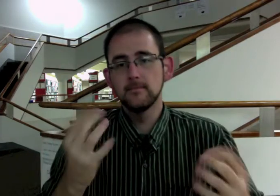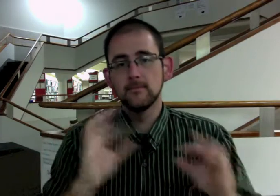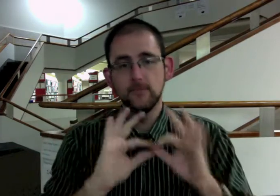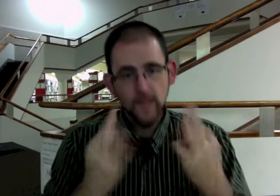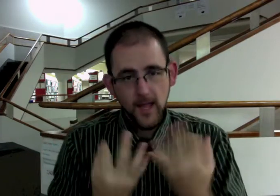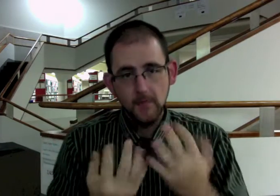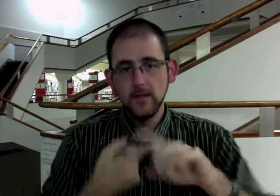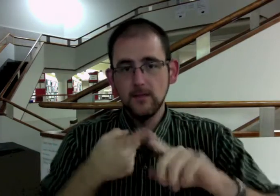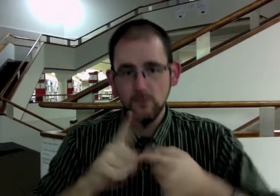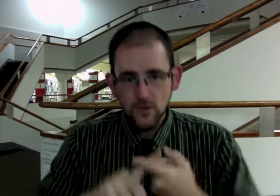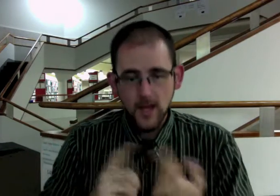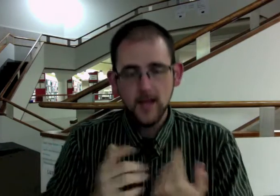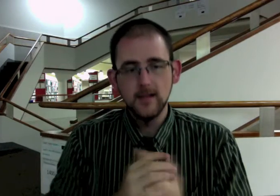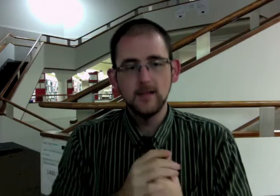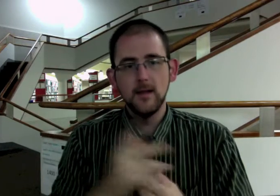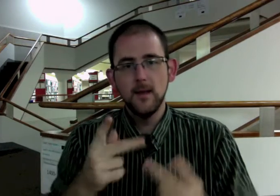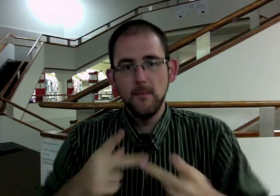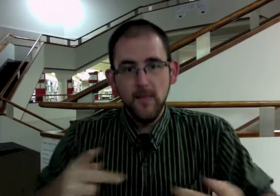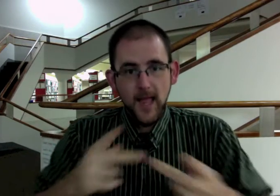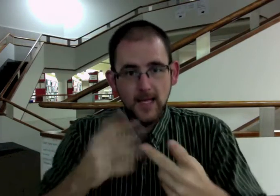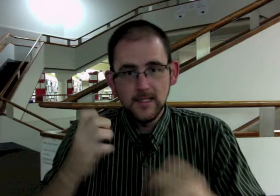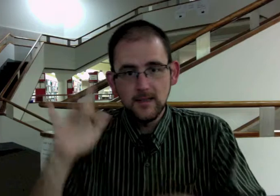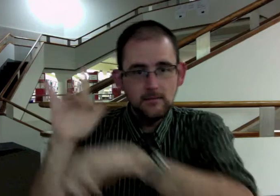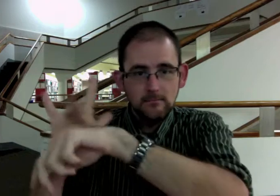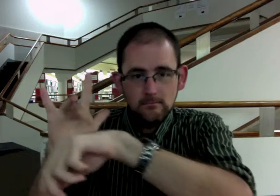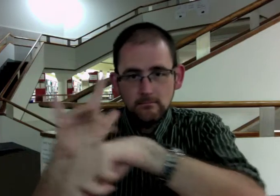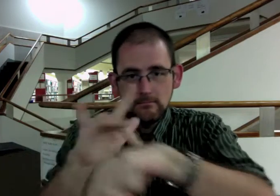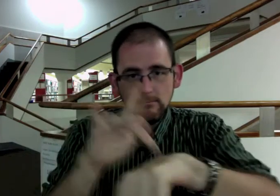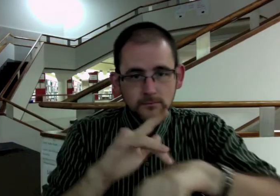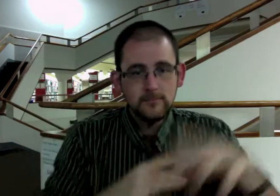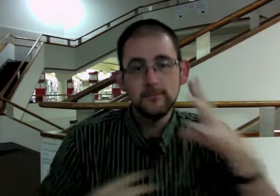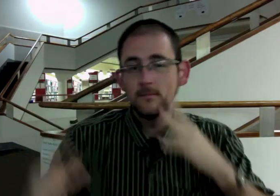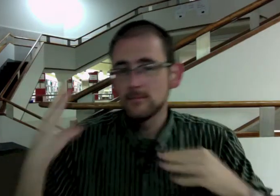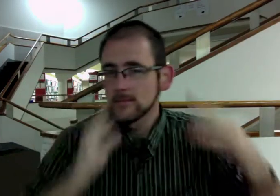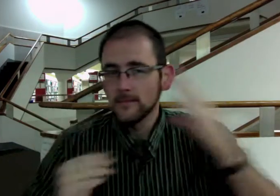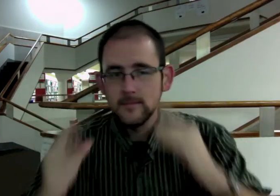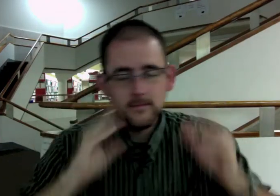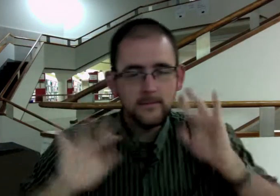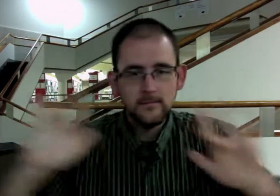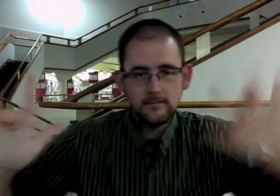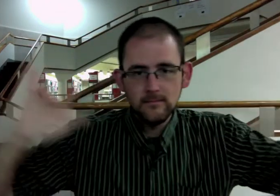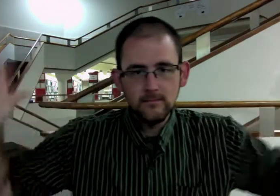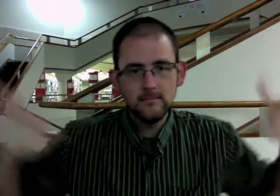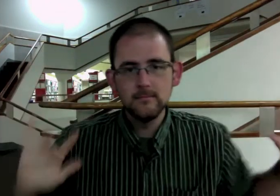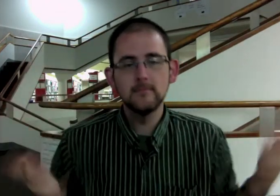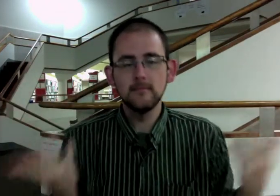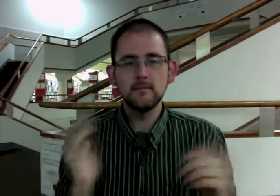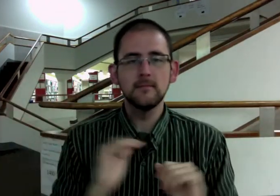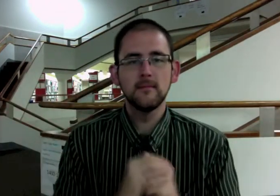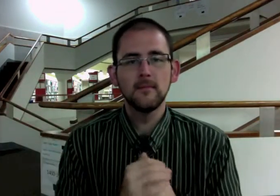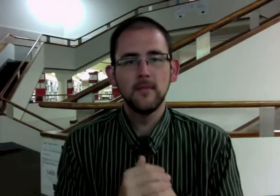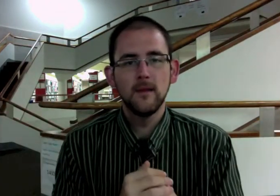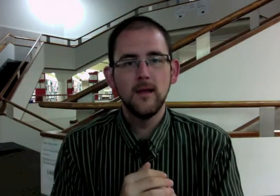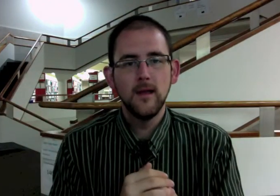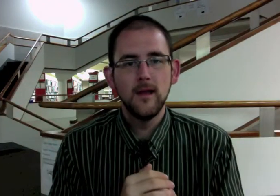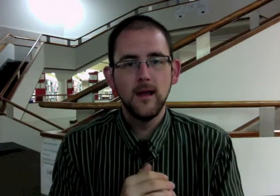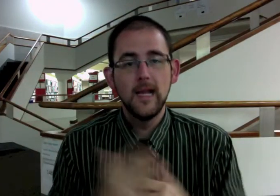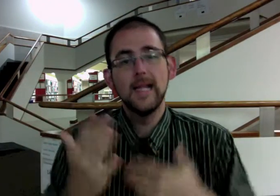Family, friends, places he's been, things he's done, all of that.